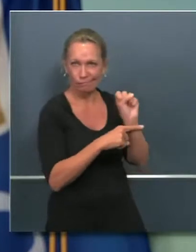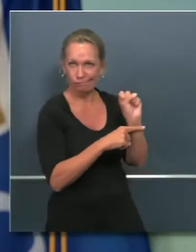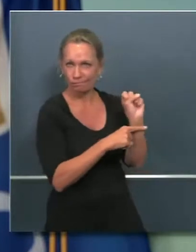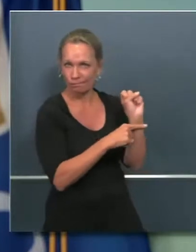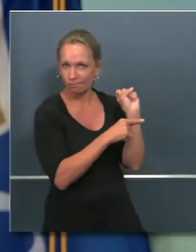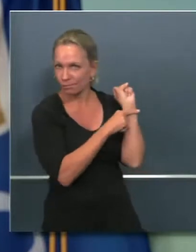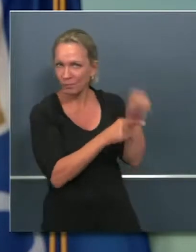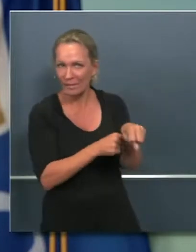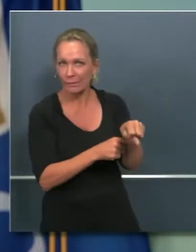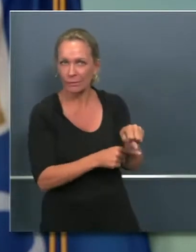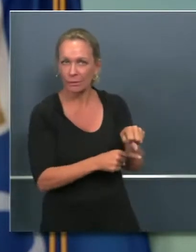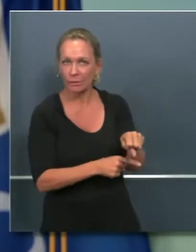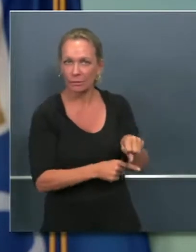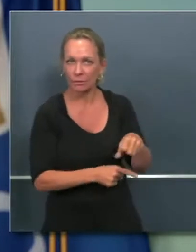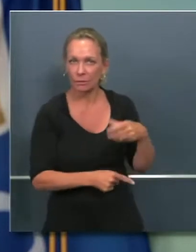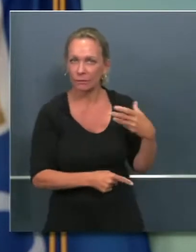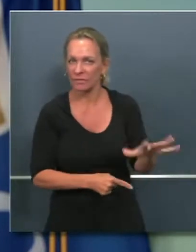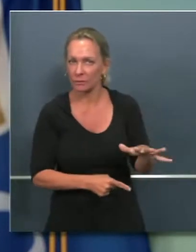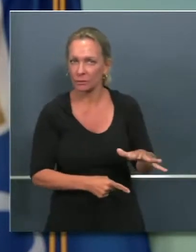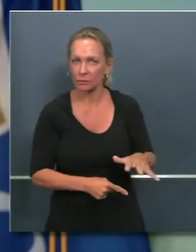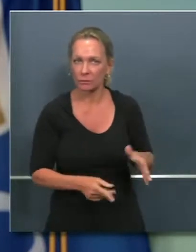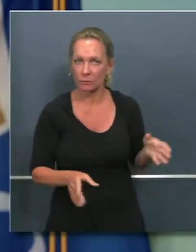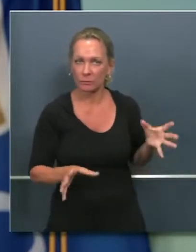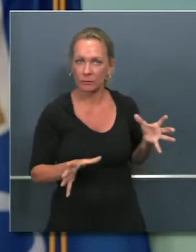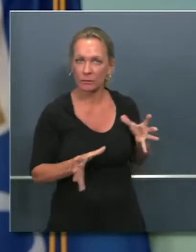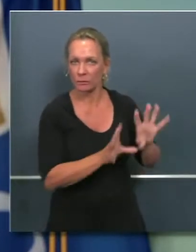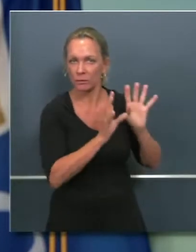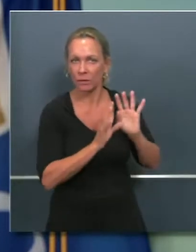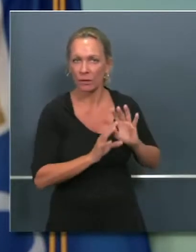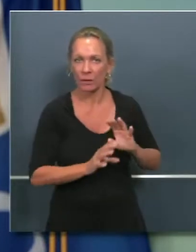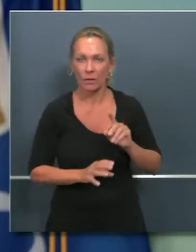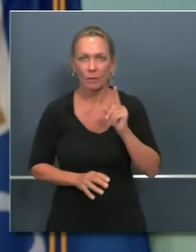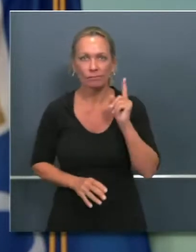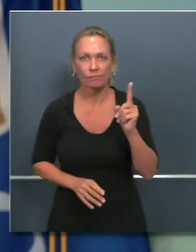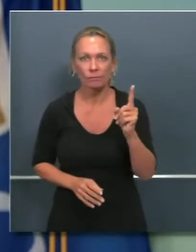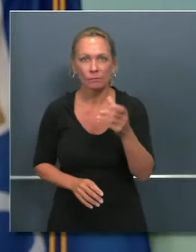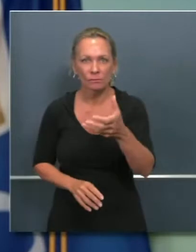our ability to meet this moment head-on by wearing face coverings take care everybody